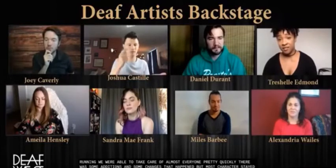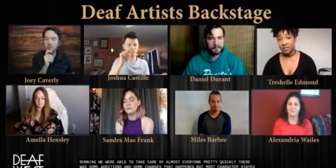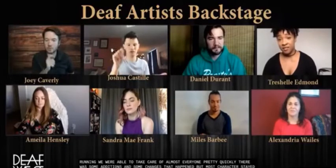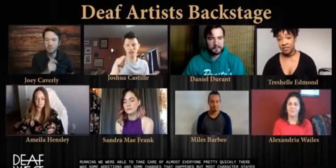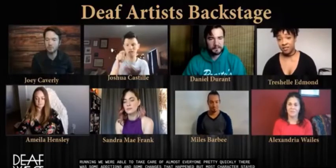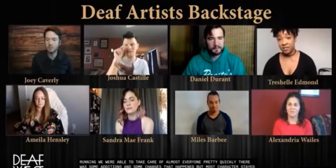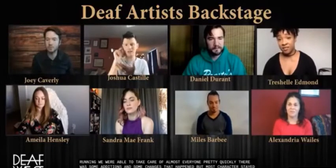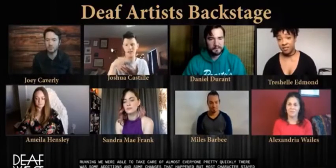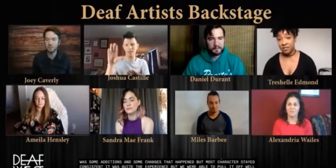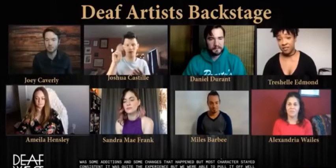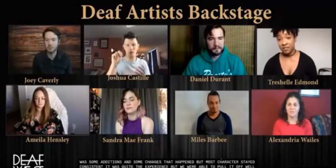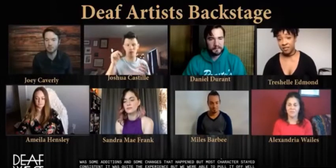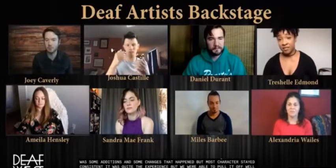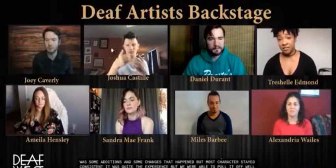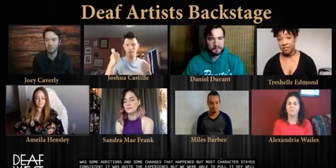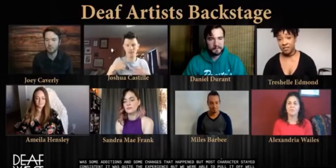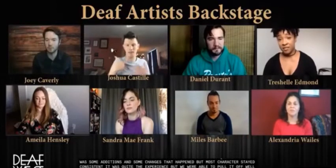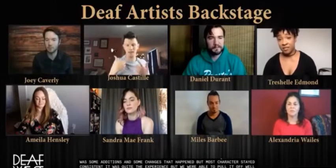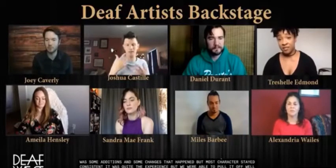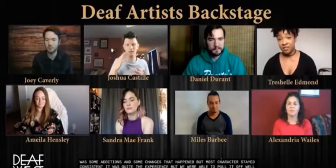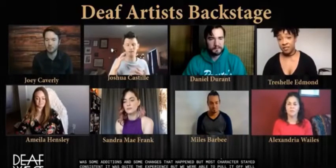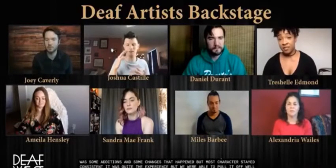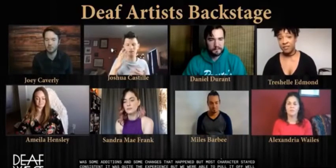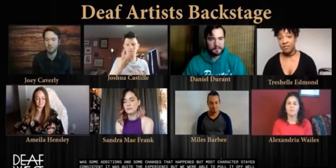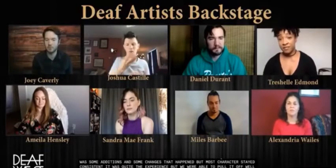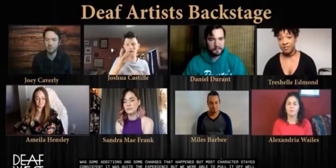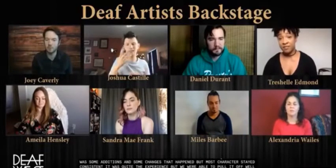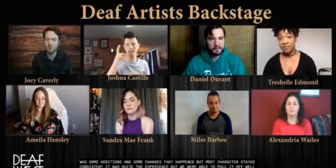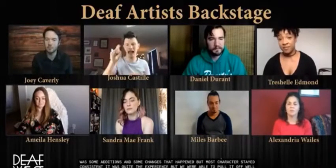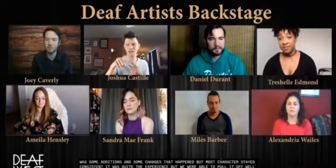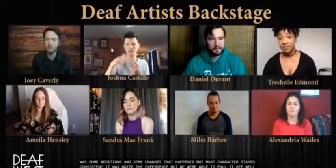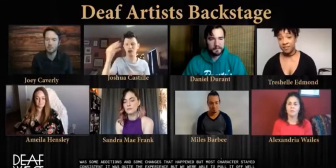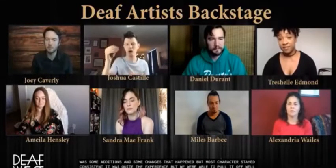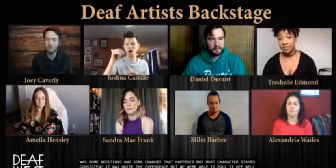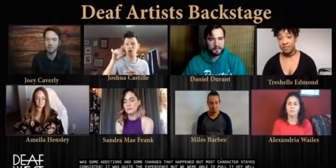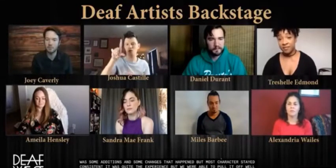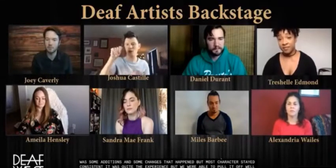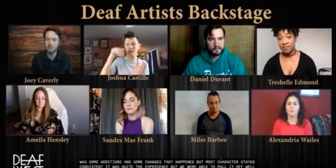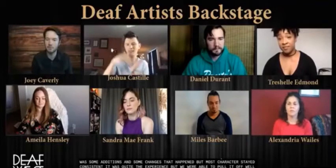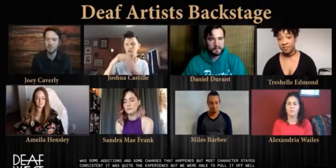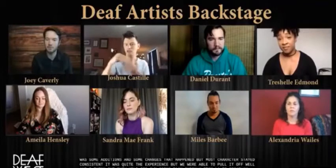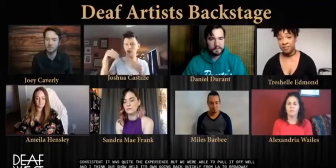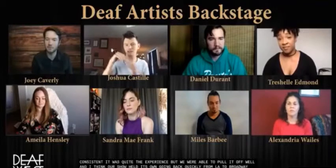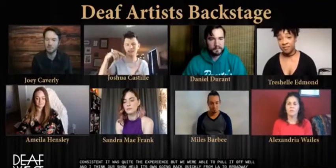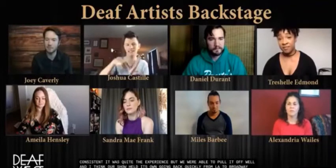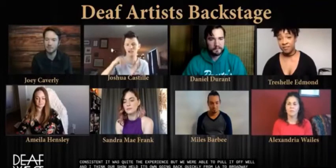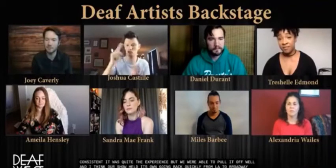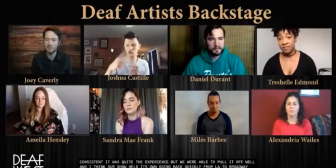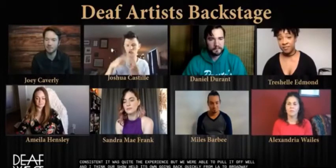Josh: Sandra, Amelia, and myself lived together. And then Treshelle, and some of the other characters have their own spaces.